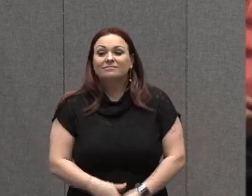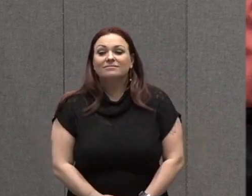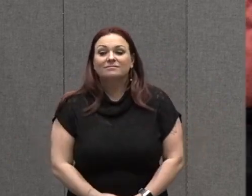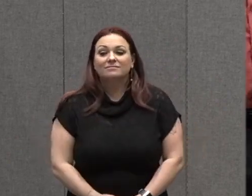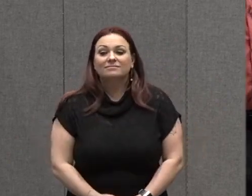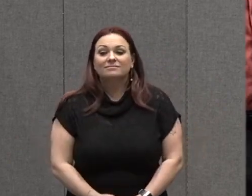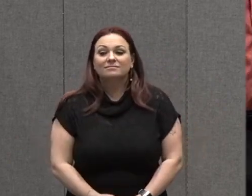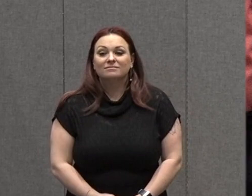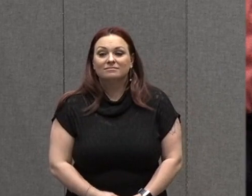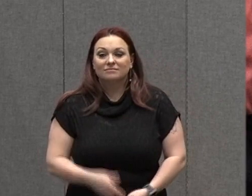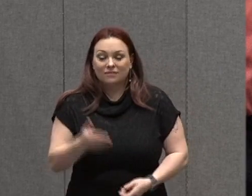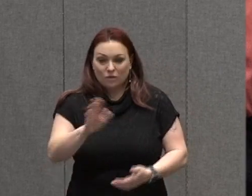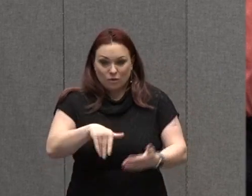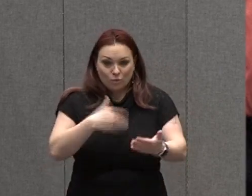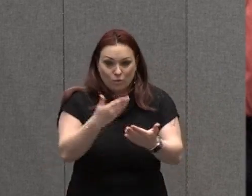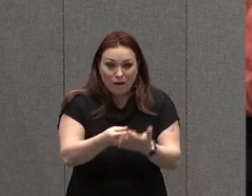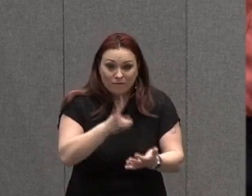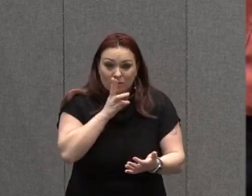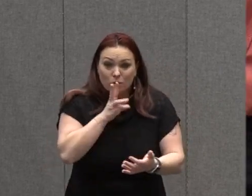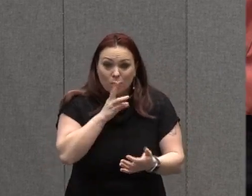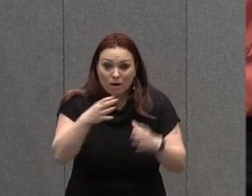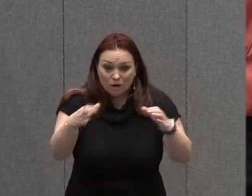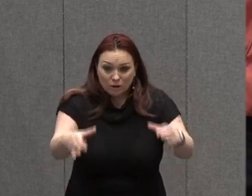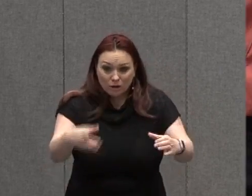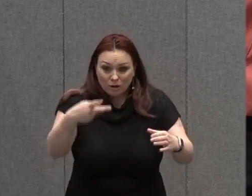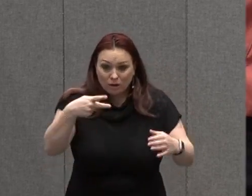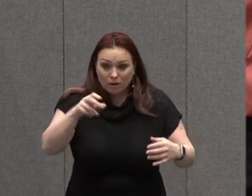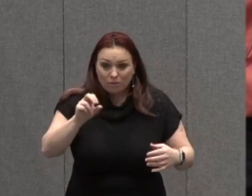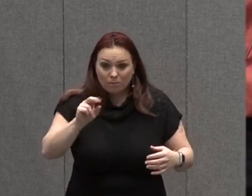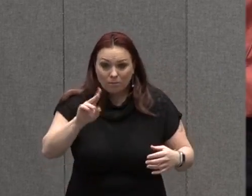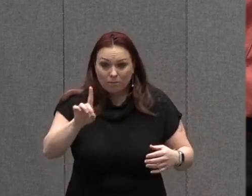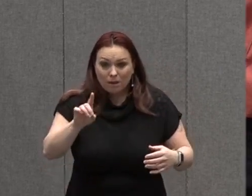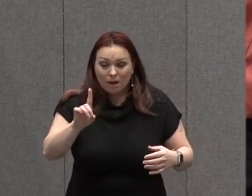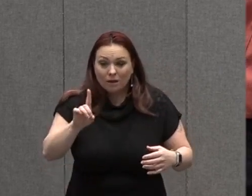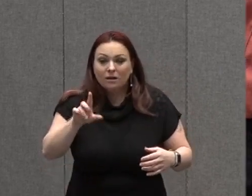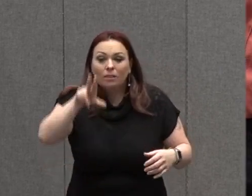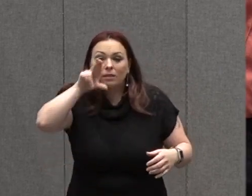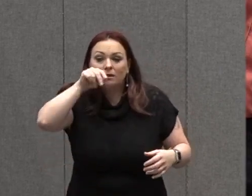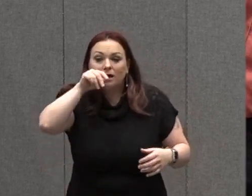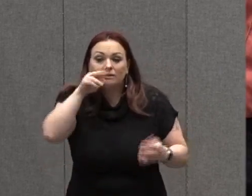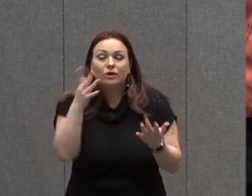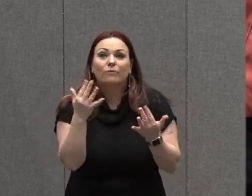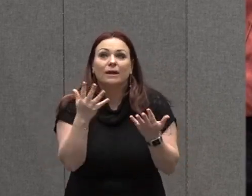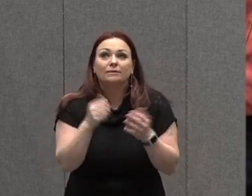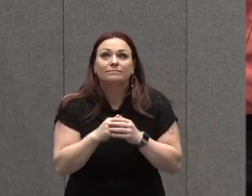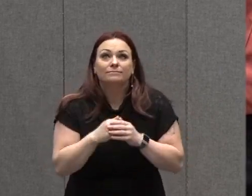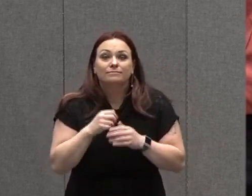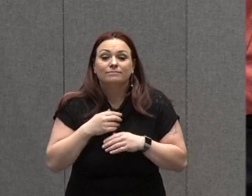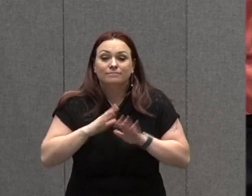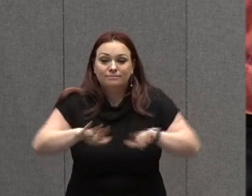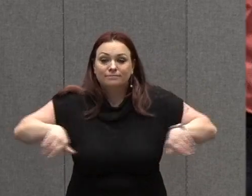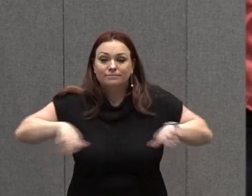At the pond, the ducks are waiting. They want us to feed them too. The small ducks swim up close.